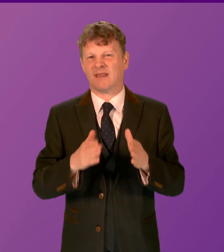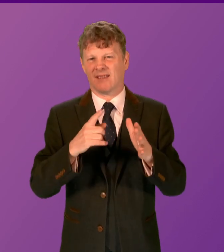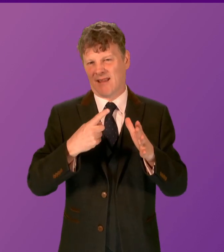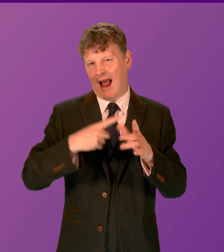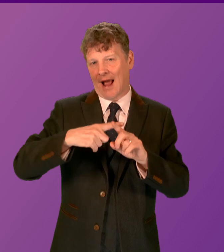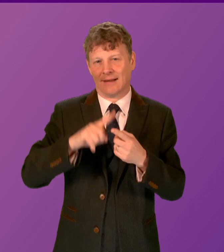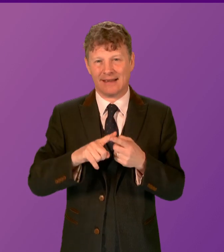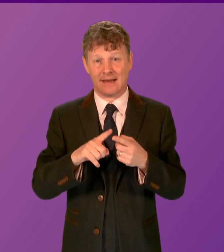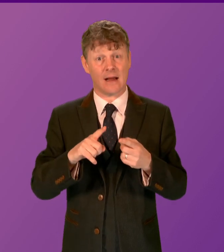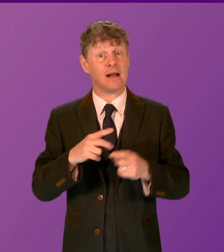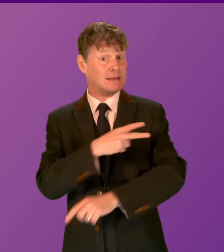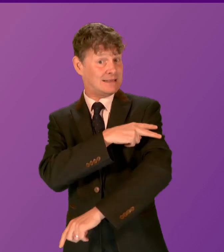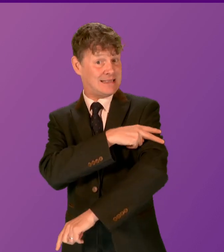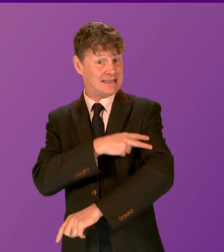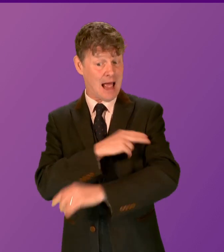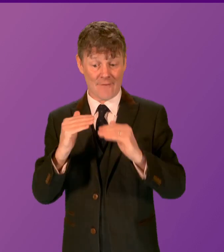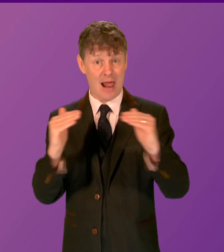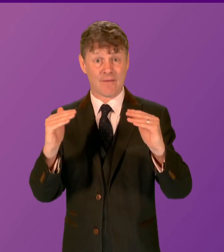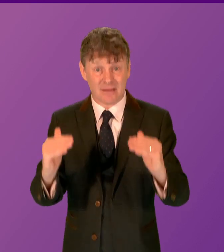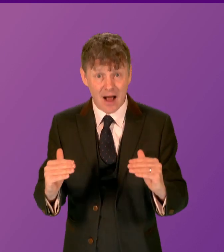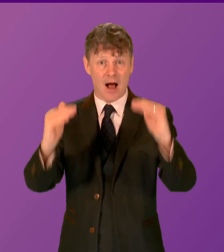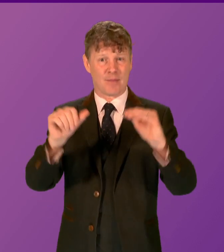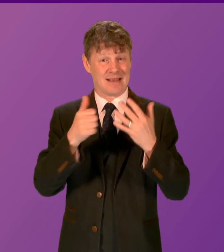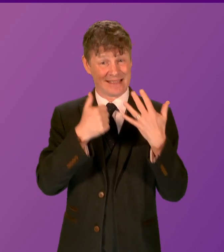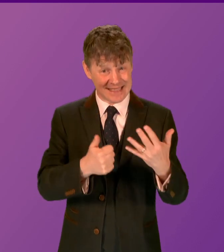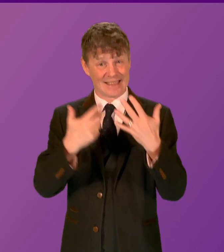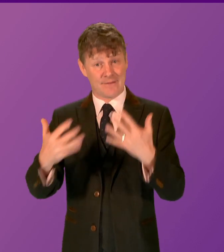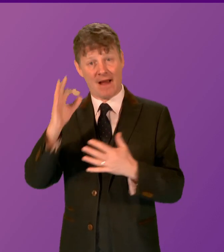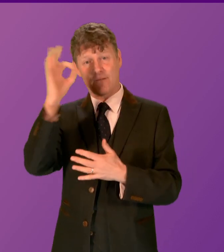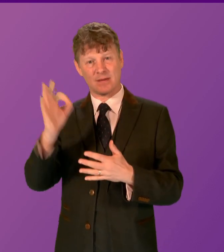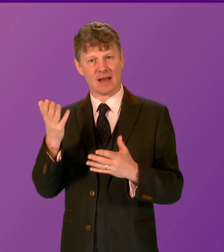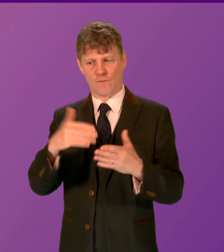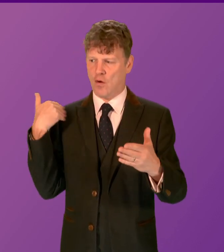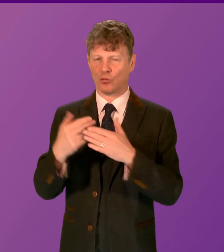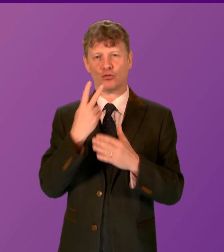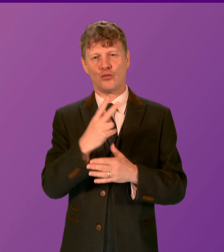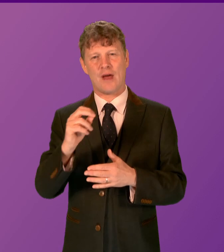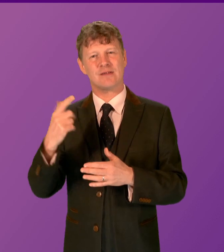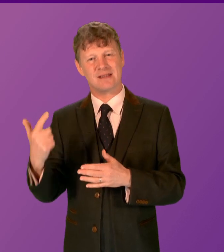increased NHS 24 staffing levels by 65 per cent since 2007, and it is now a 24/7 service.